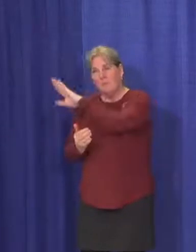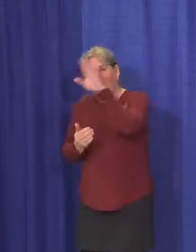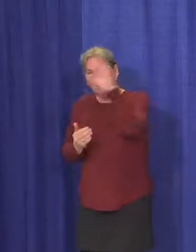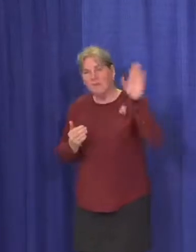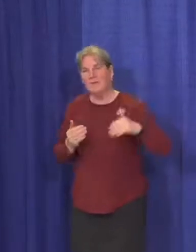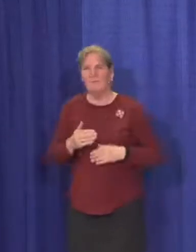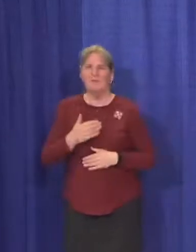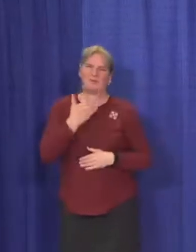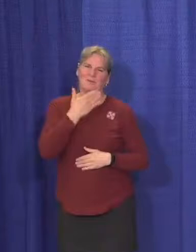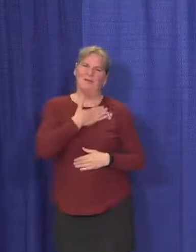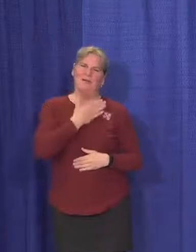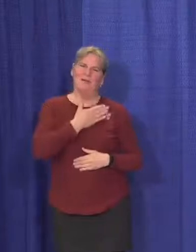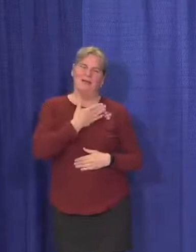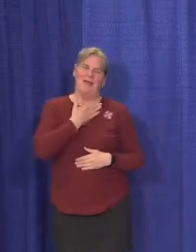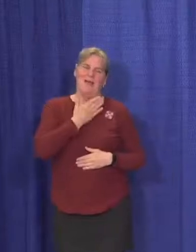adolescence and youth will have